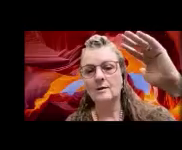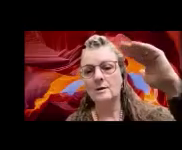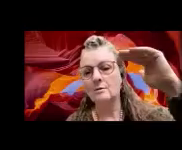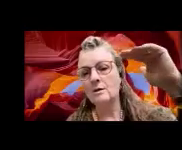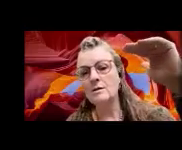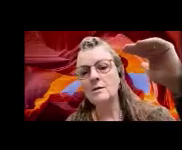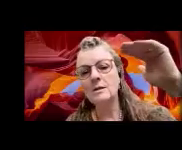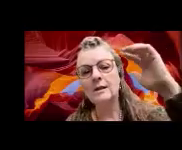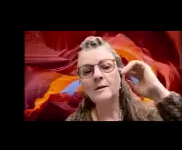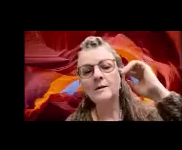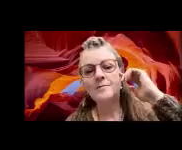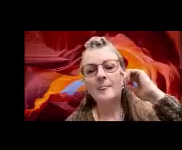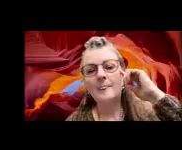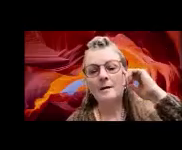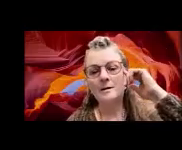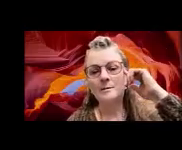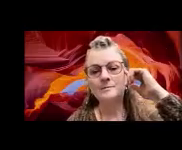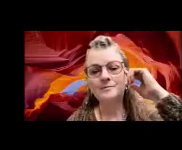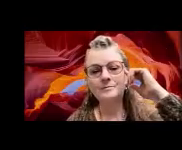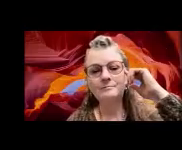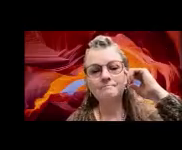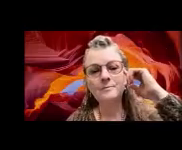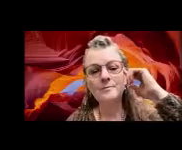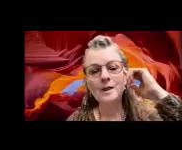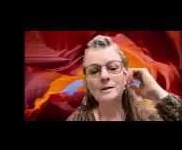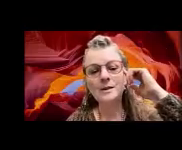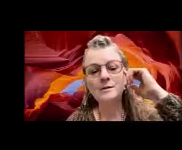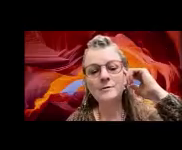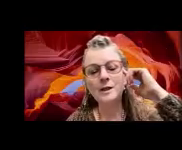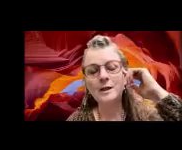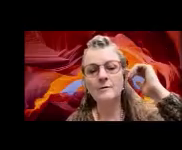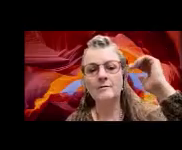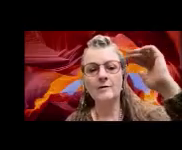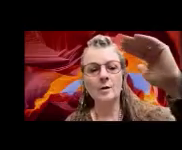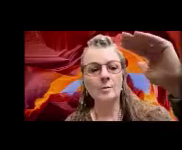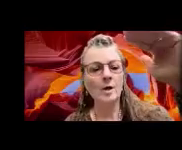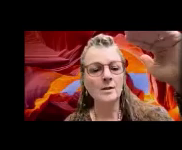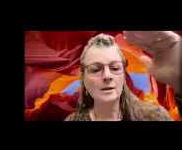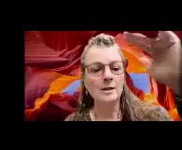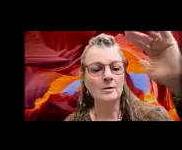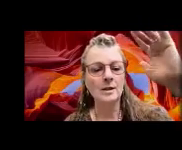it's rehearsed, listen very carefully for her prosody or the